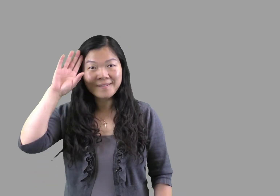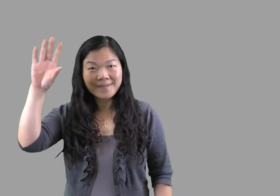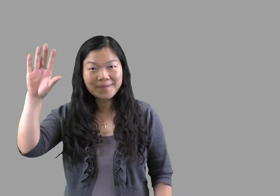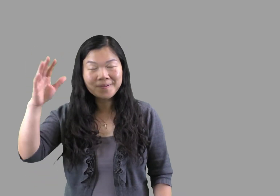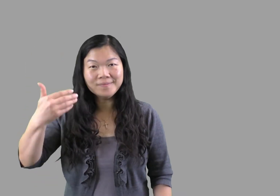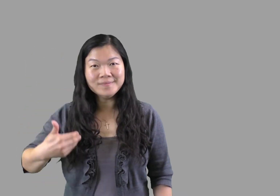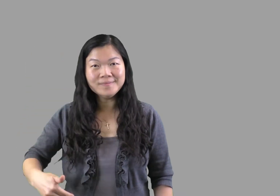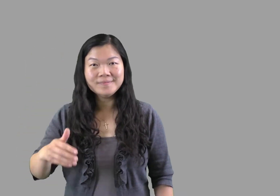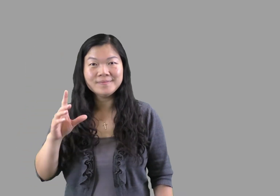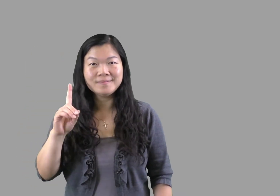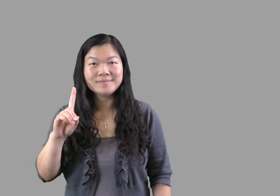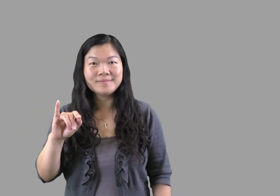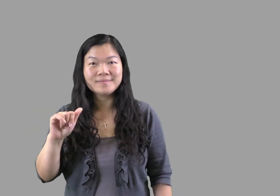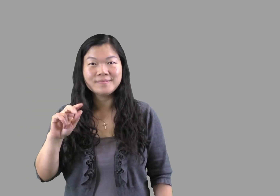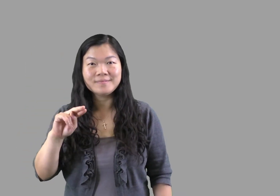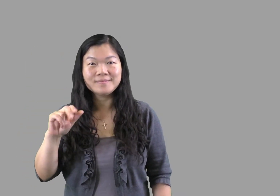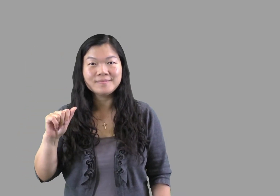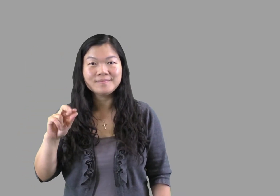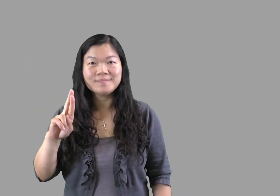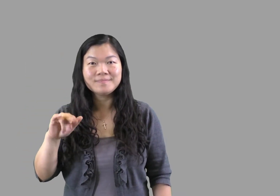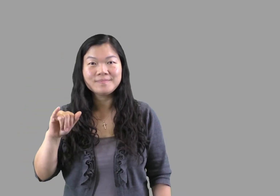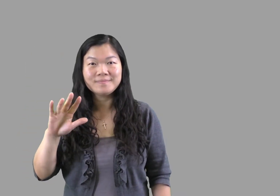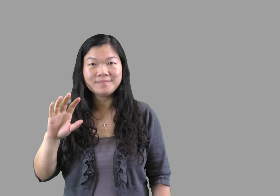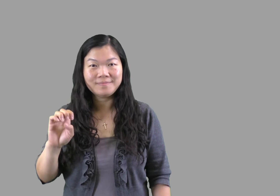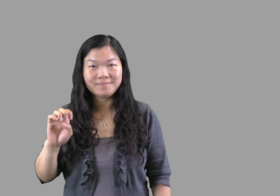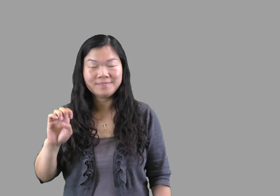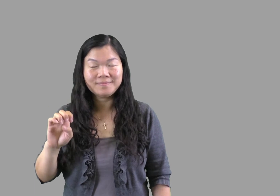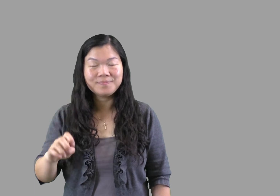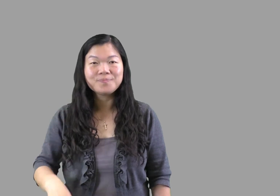Hello I’m Diana Rice